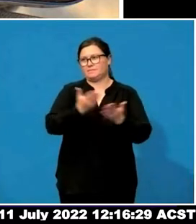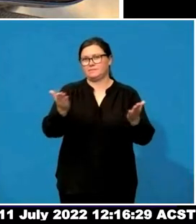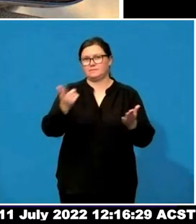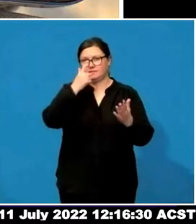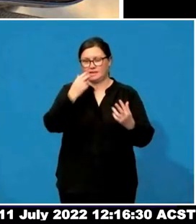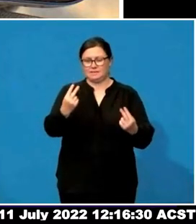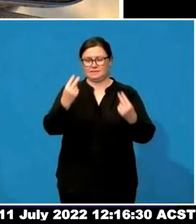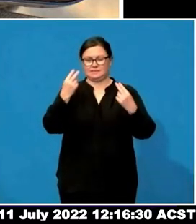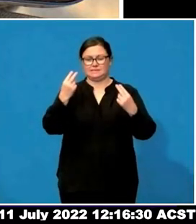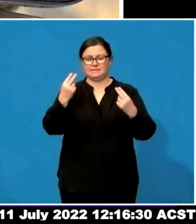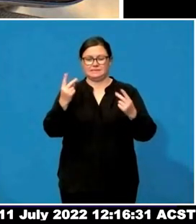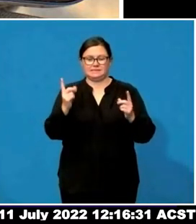that's scratching underneath your arm.